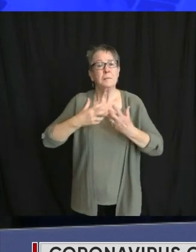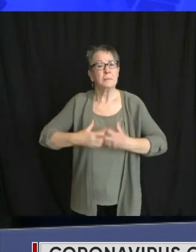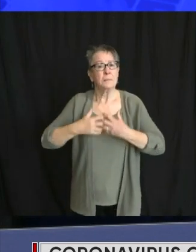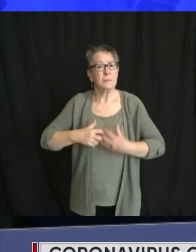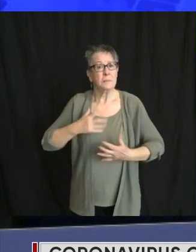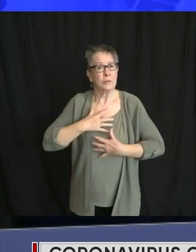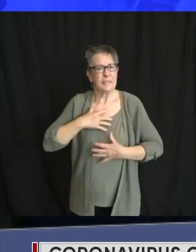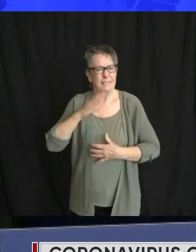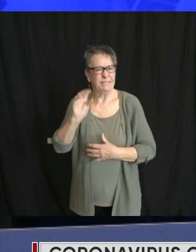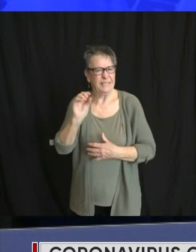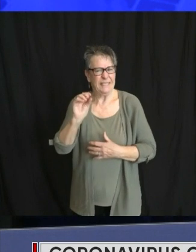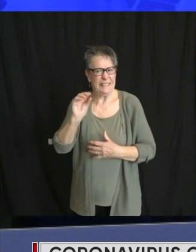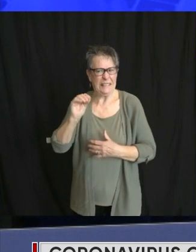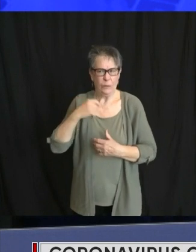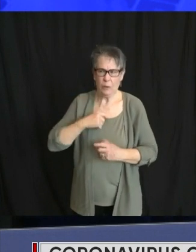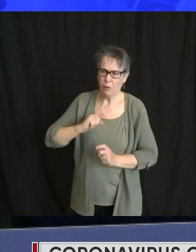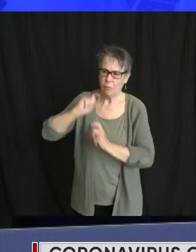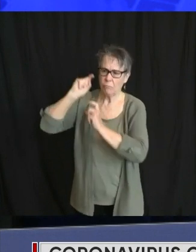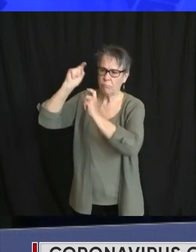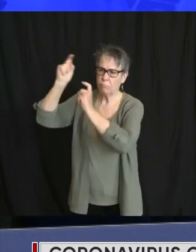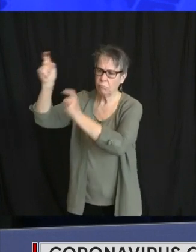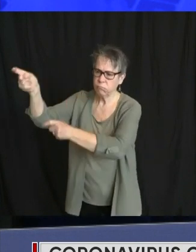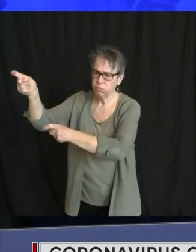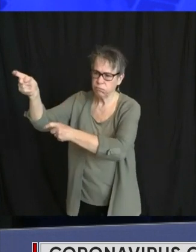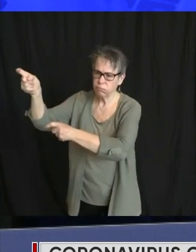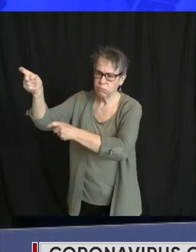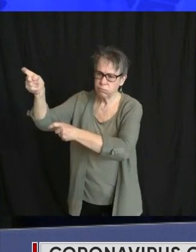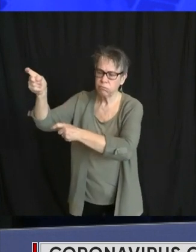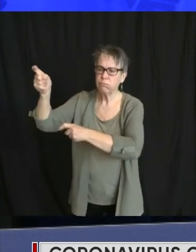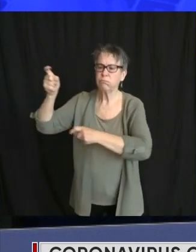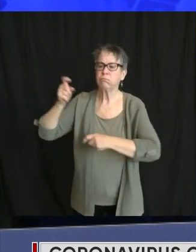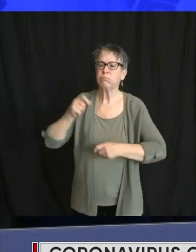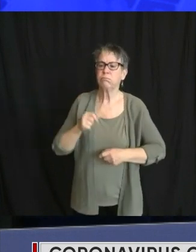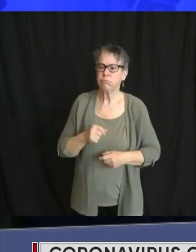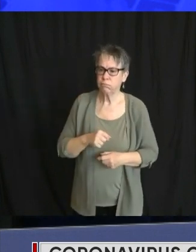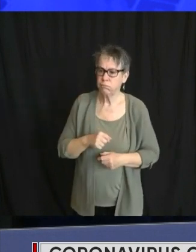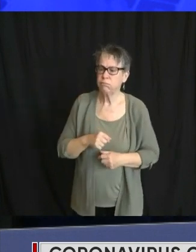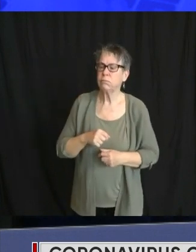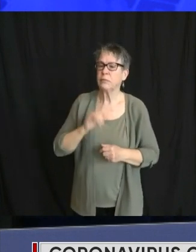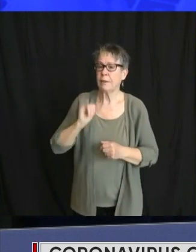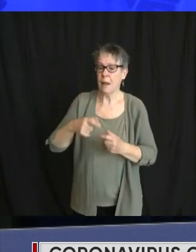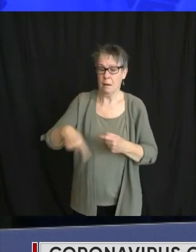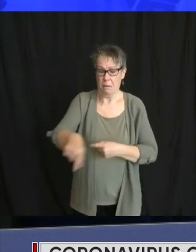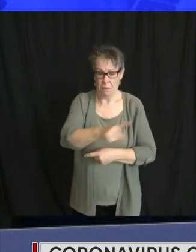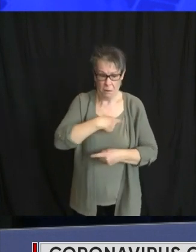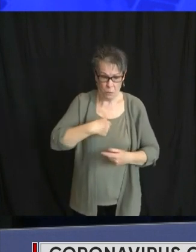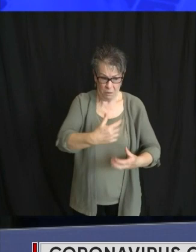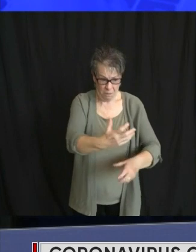THE 100 AT HACKENSACK MERIDIAN WERE RETURNING TO OUR WAREHOUSE. WE CAN HAVE THEM UP TO MASSACHUSETTS WITHIN THE NEXT